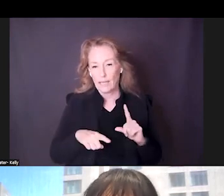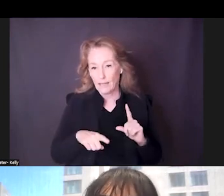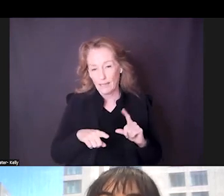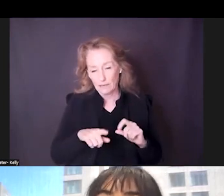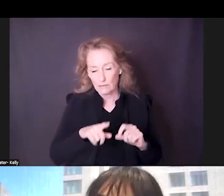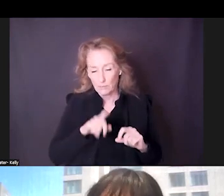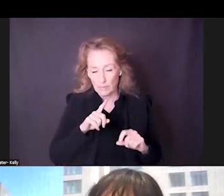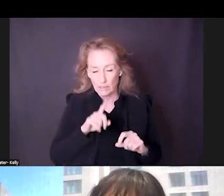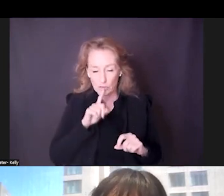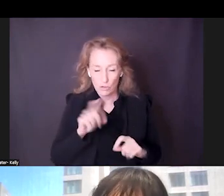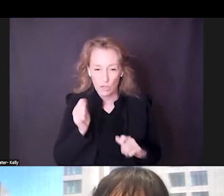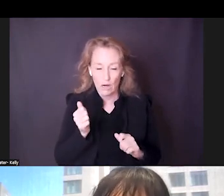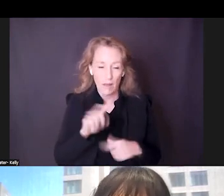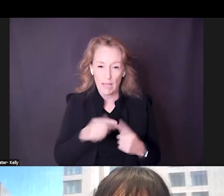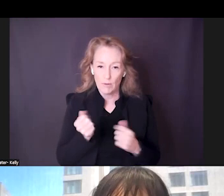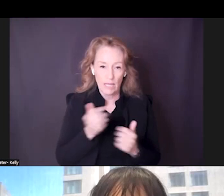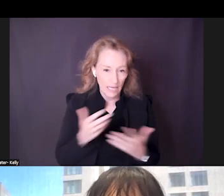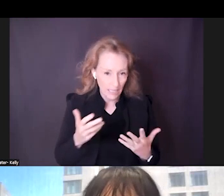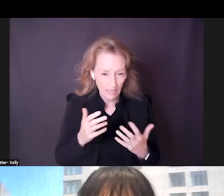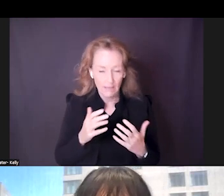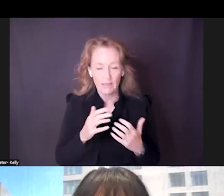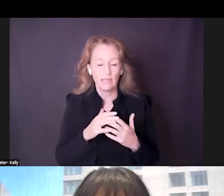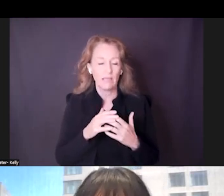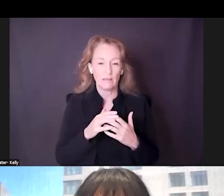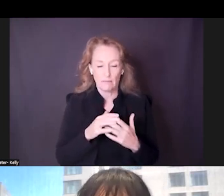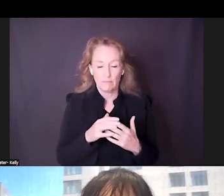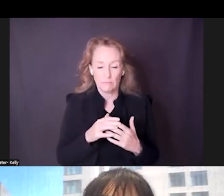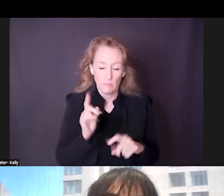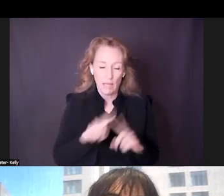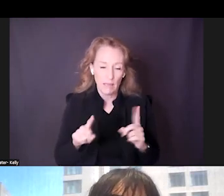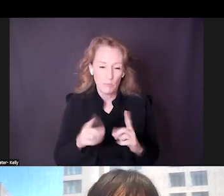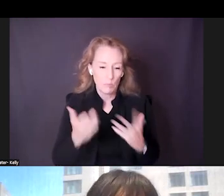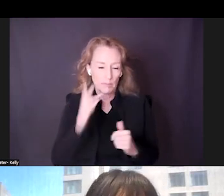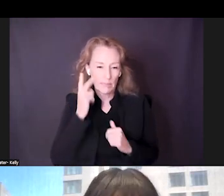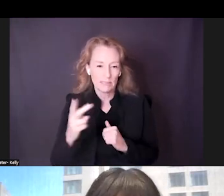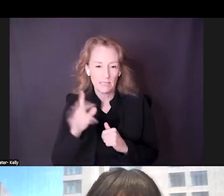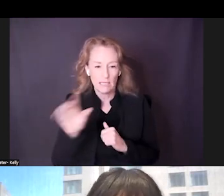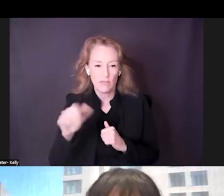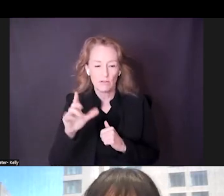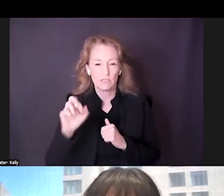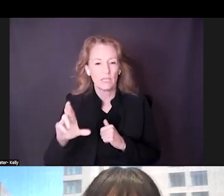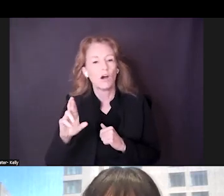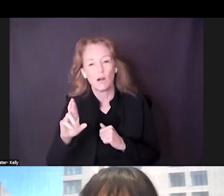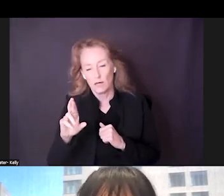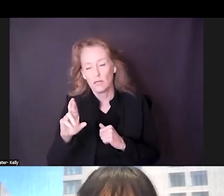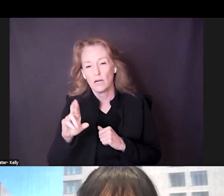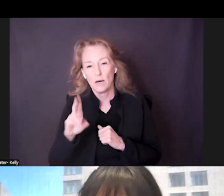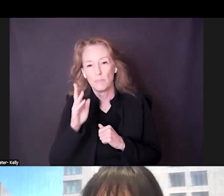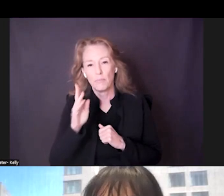WE WILL PROBABLY SEE ANOTHER CR IN JANUARY, AND THEN CONGRESS MIGHT FINALIZE